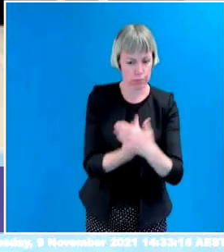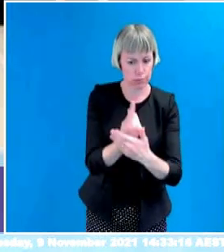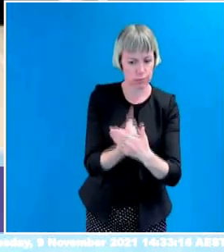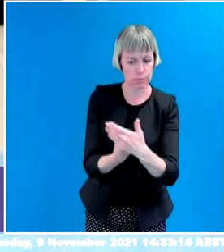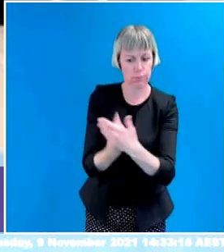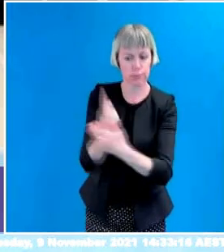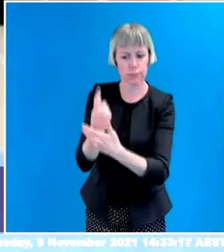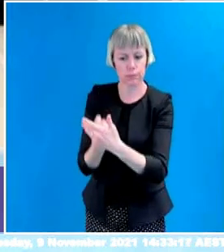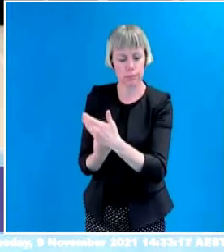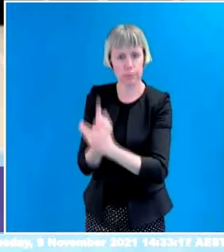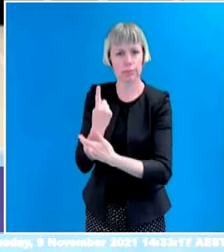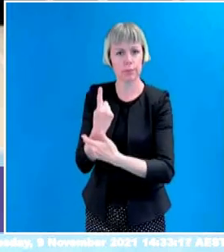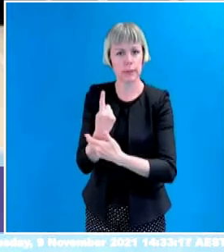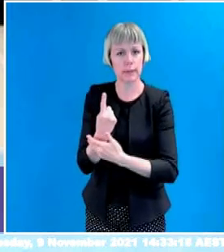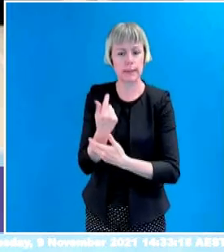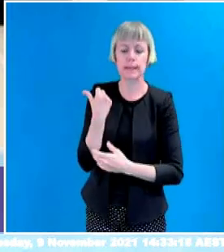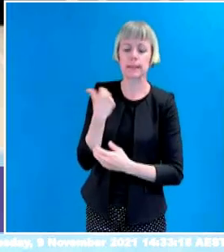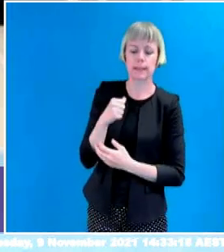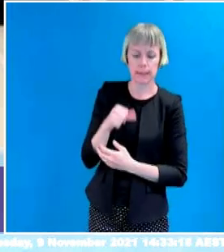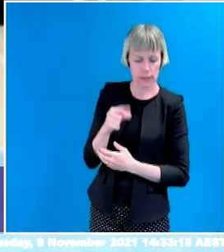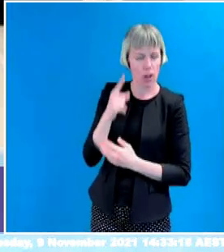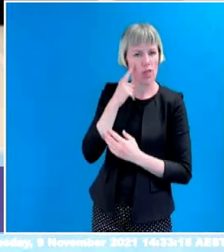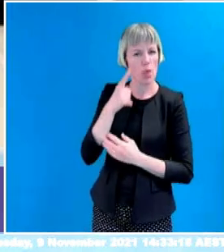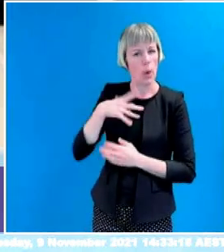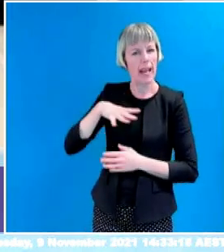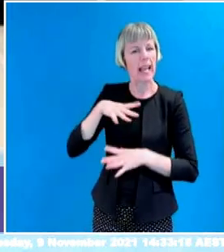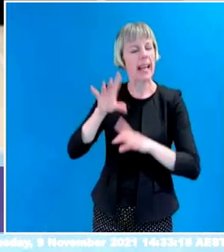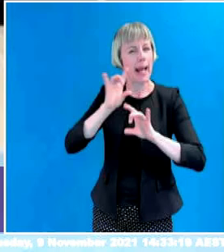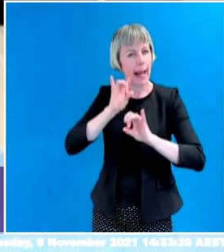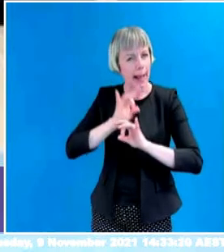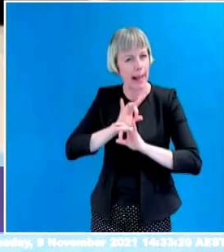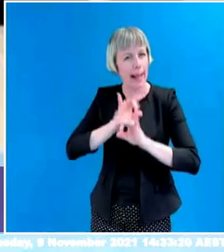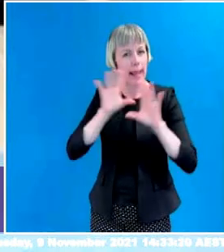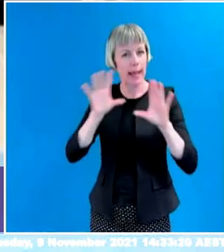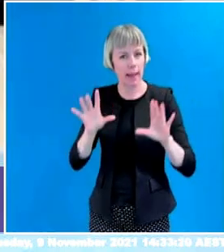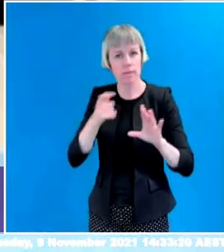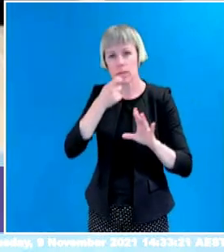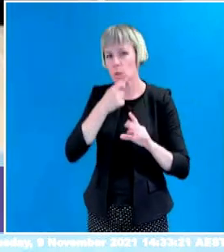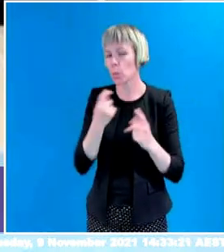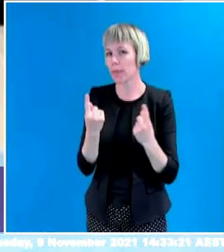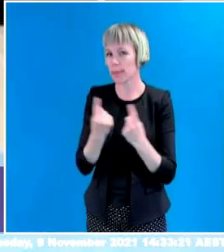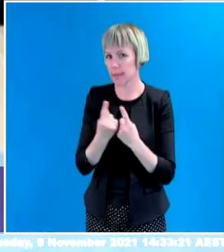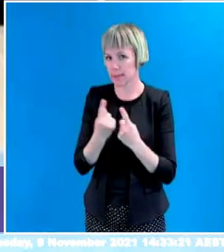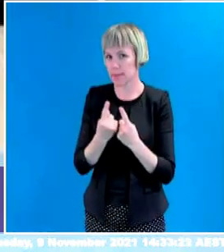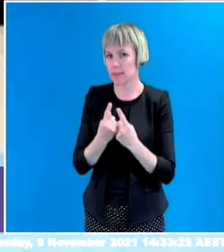sensible to make some clarifications. They are set out in some degree of detail in the National Interest Analysis.